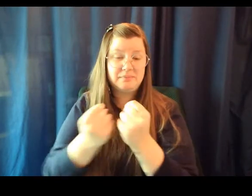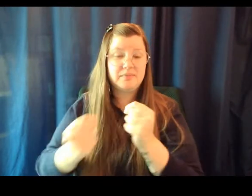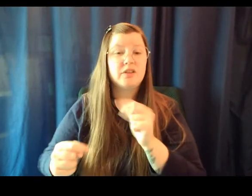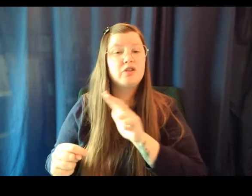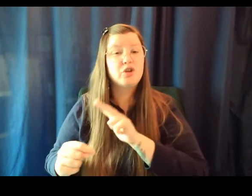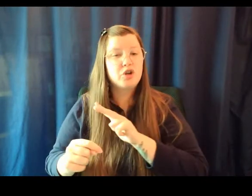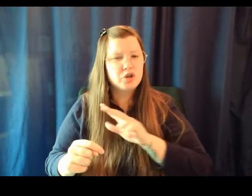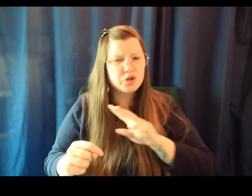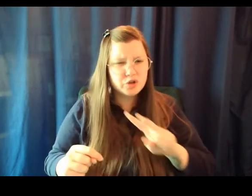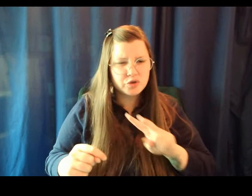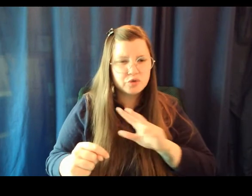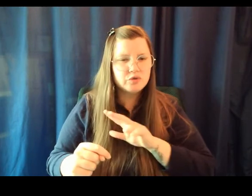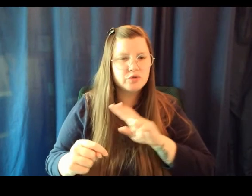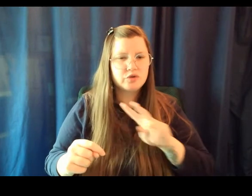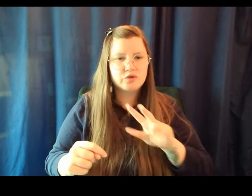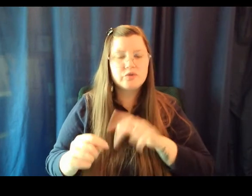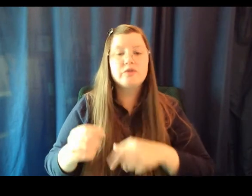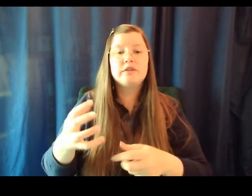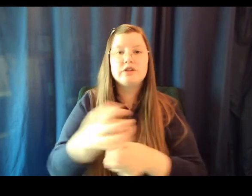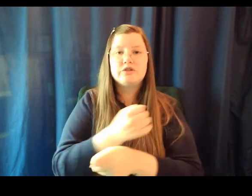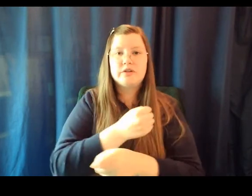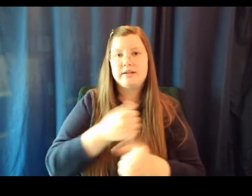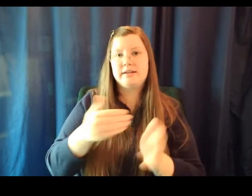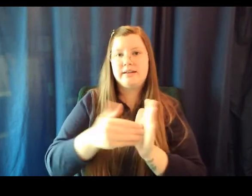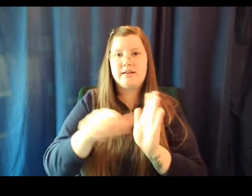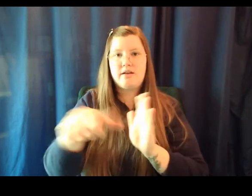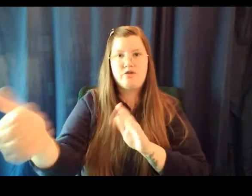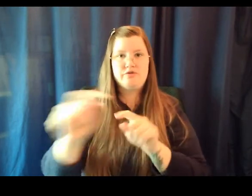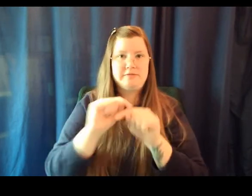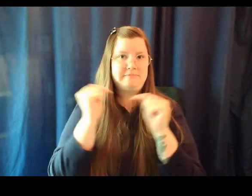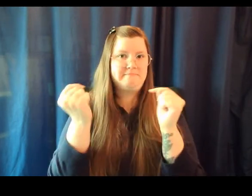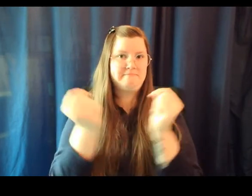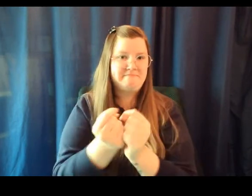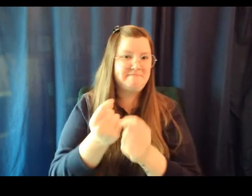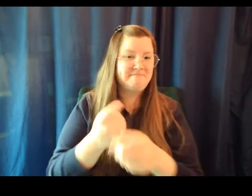The Warriors were led by Kaddy Kongira's 20 point performance, and Hazel Mills & Halle